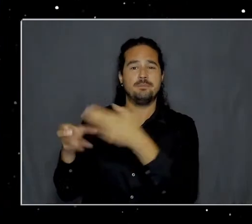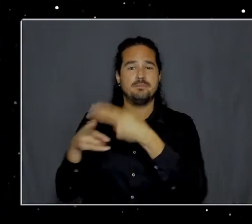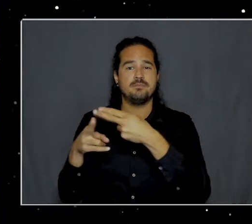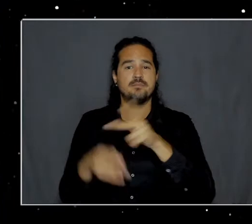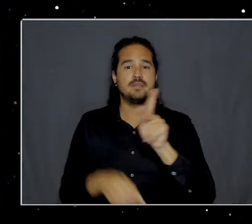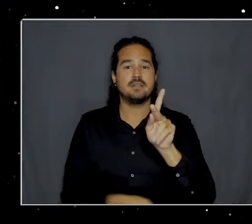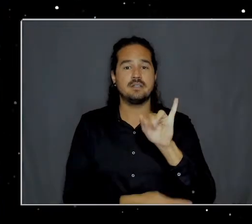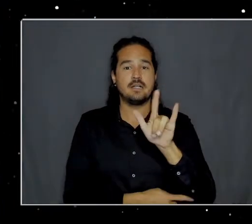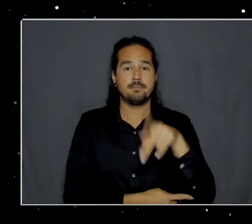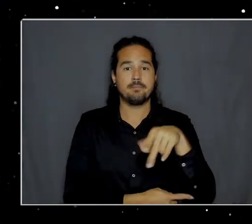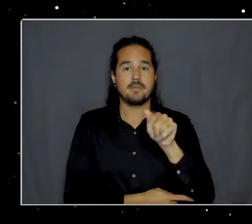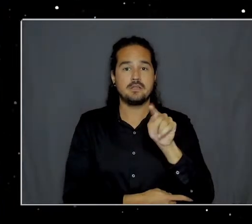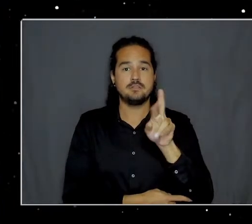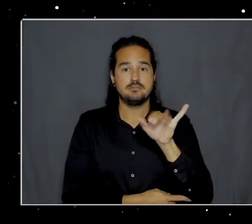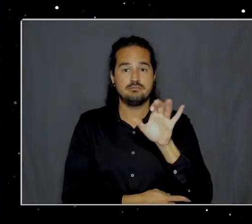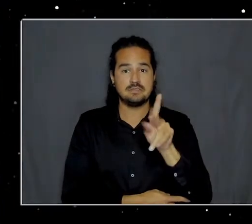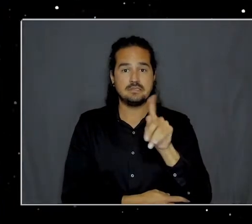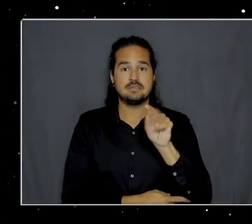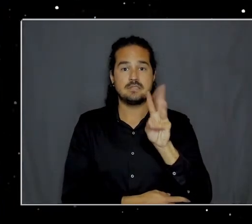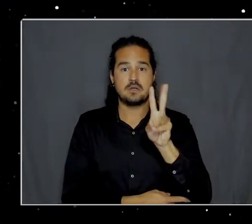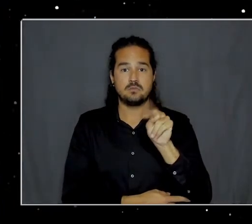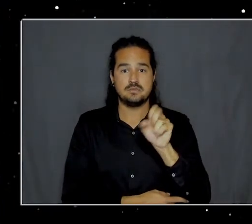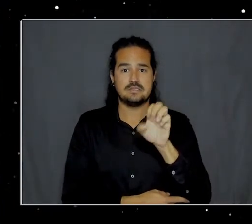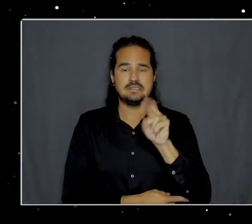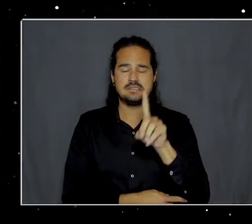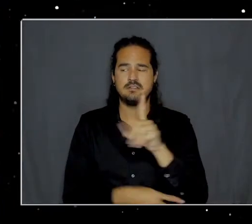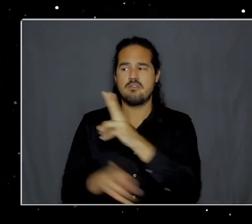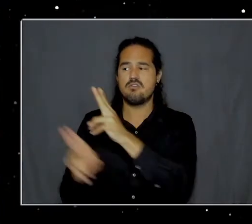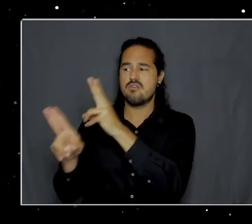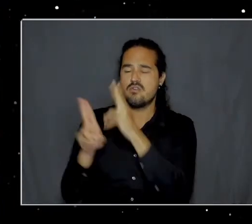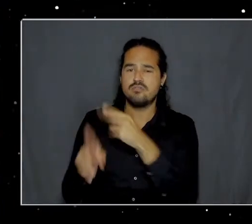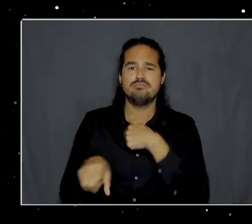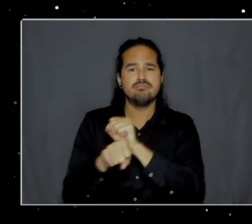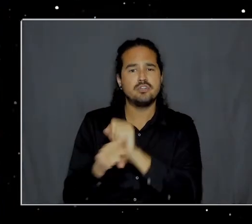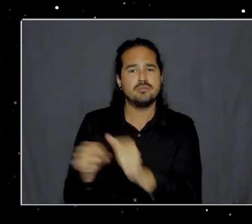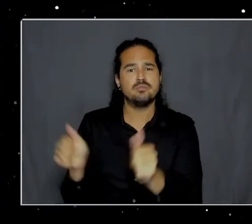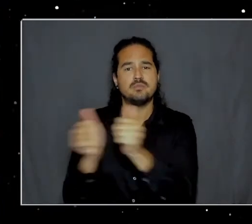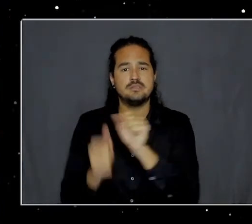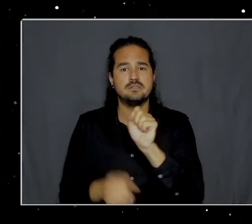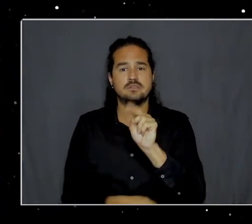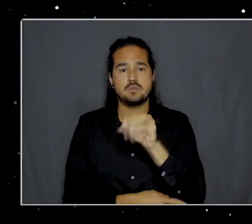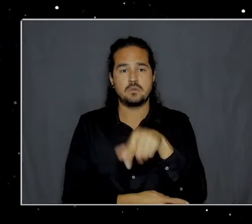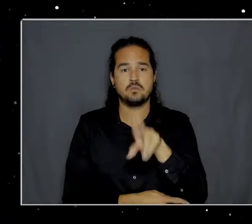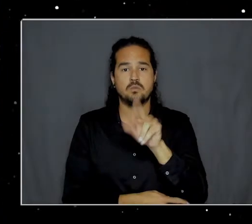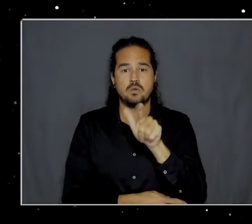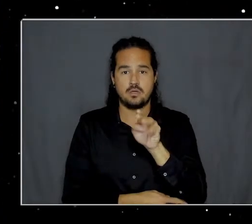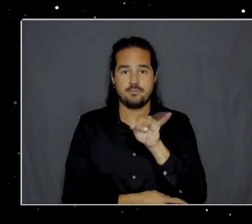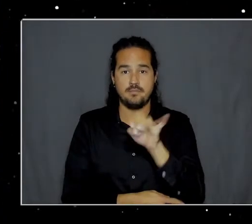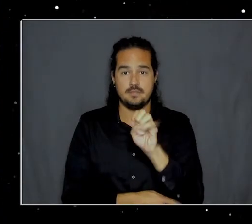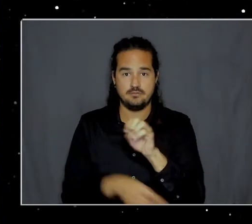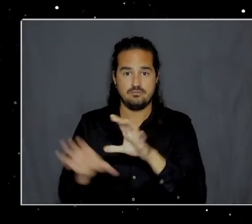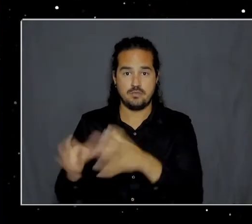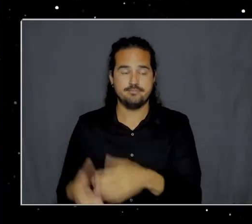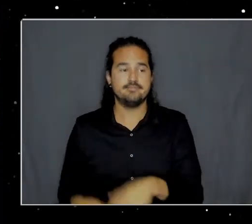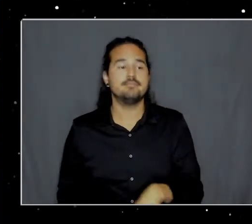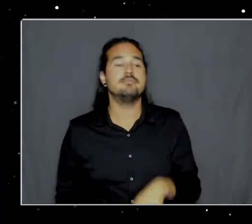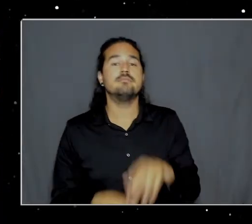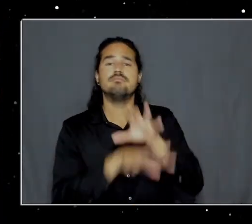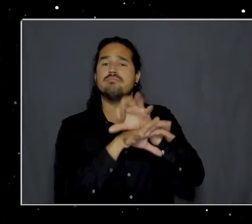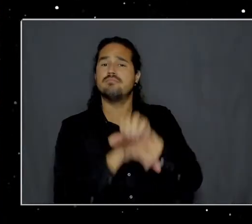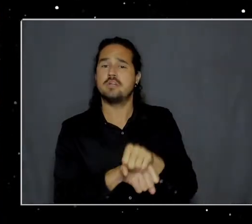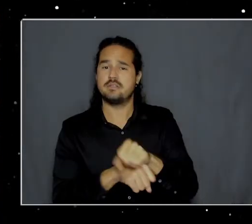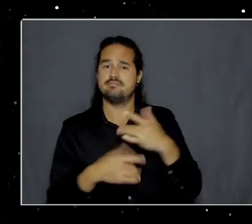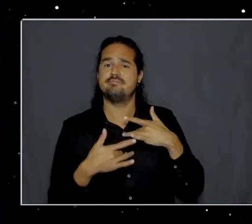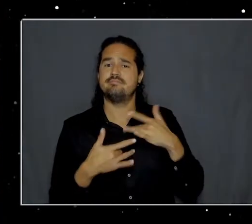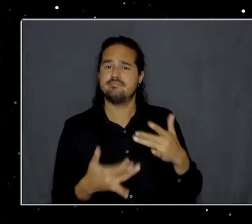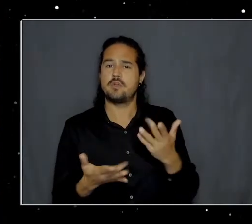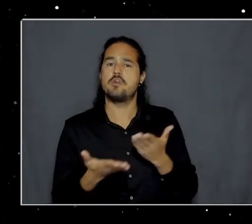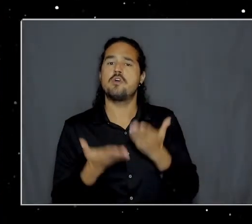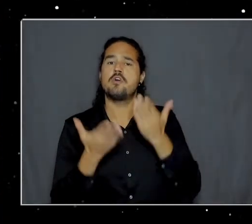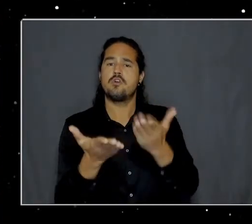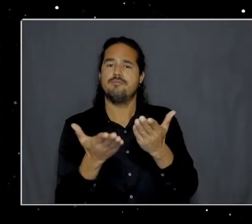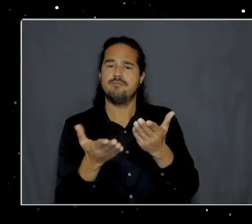INDIAN TRIBE OFFERS LAND